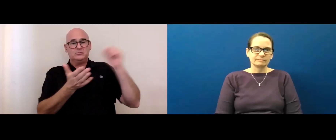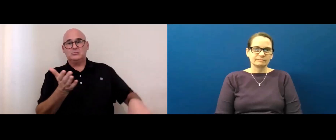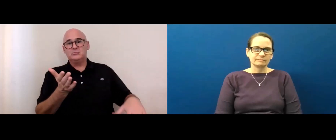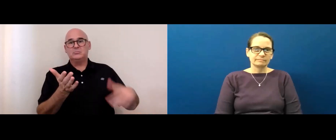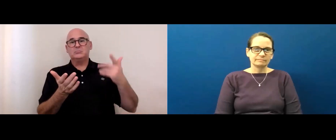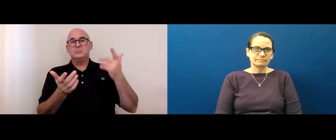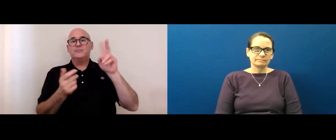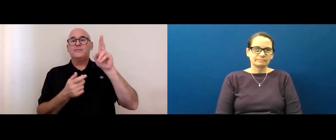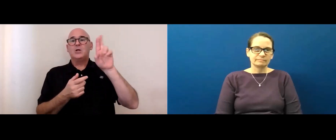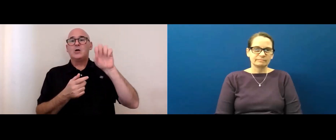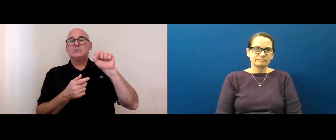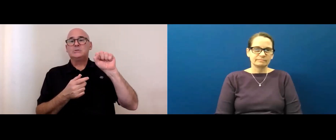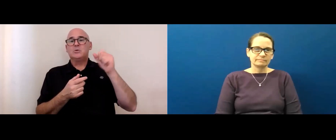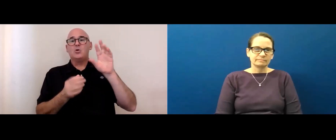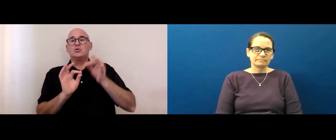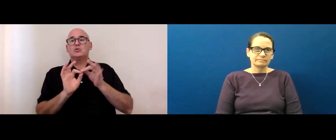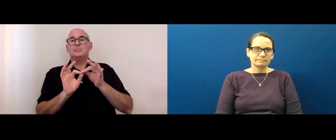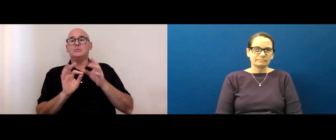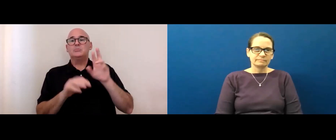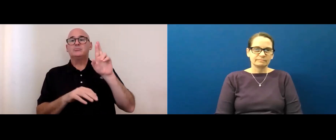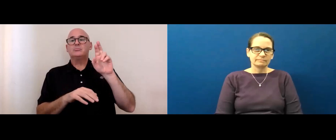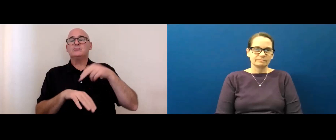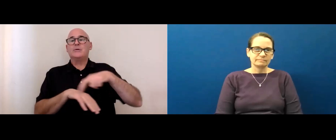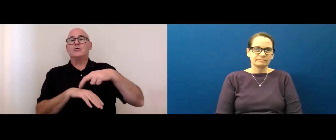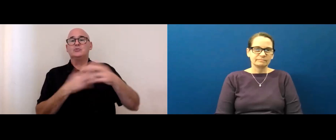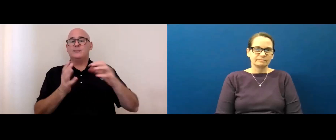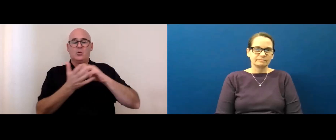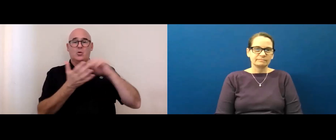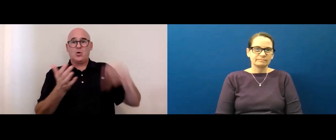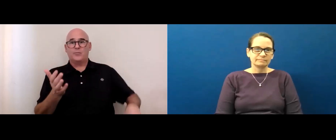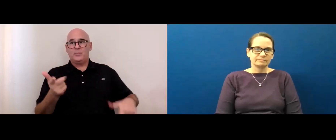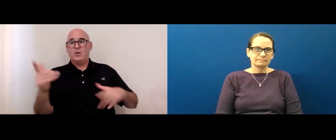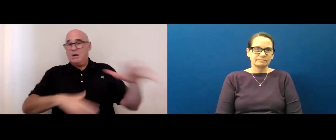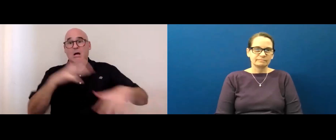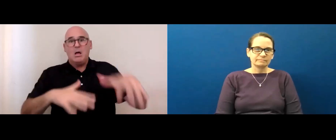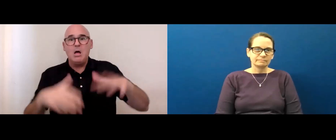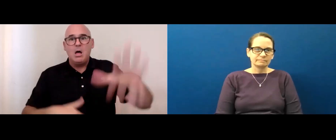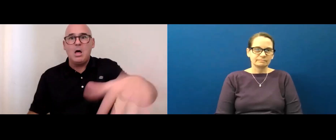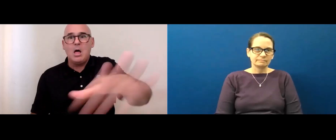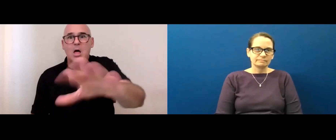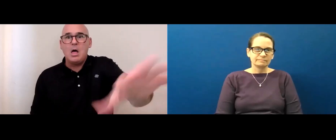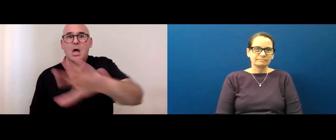of your services maybe VRS services referral service just taken and then you're going to be